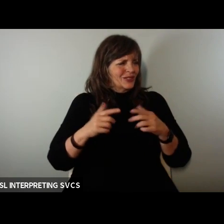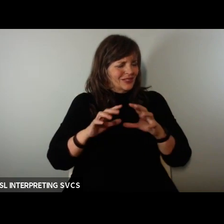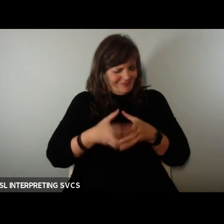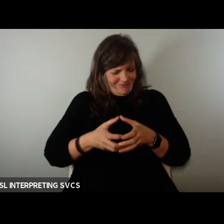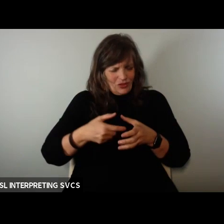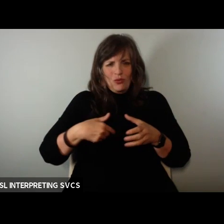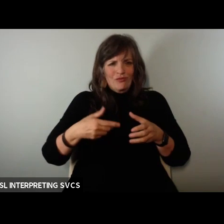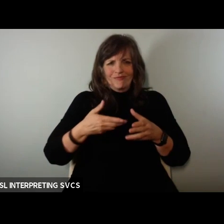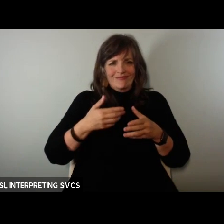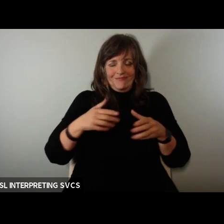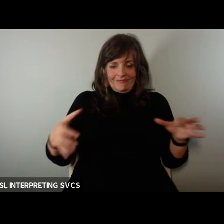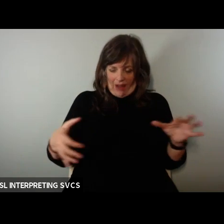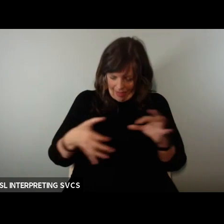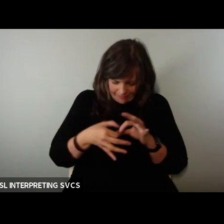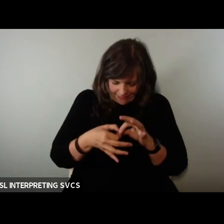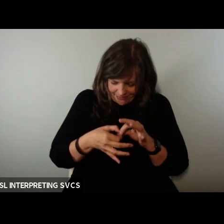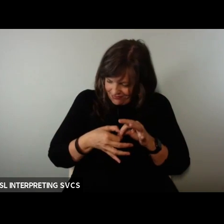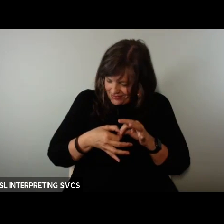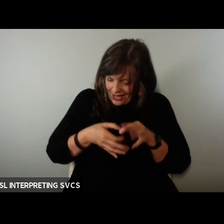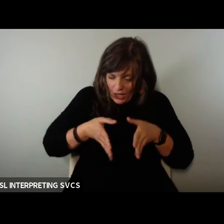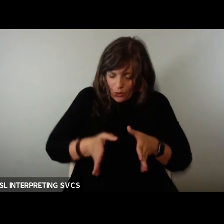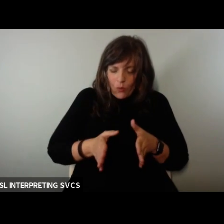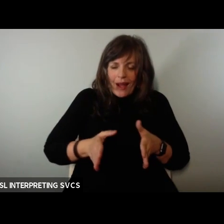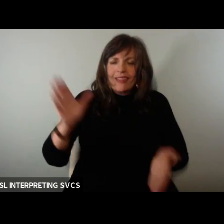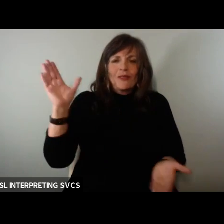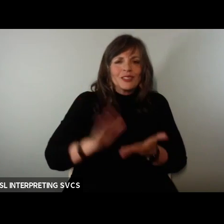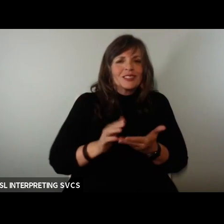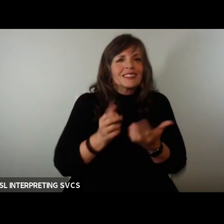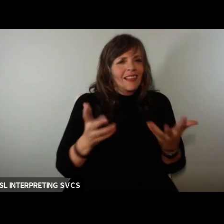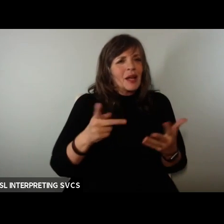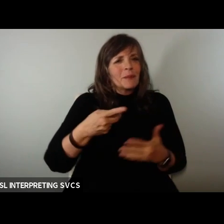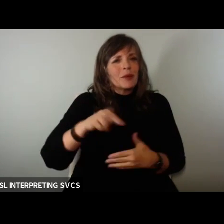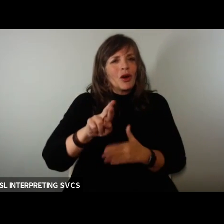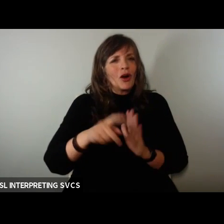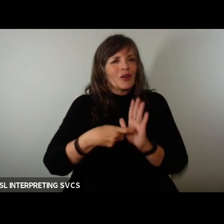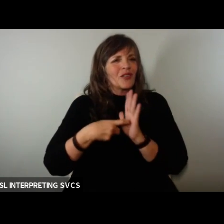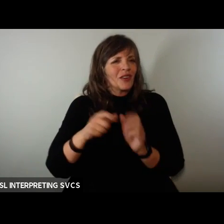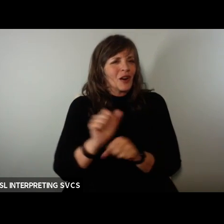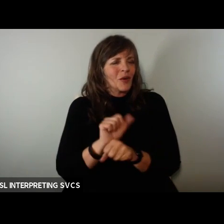That really takes a lot of that PR work out of it. And for me as a black woman,